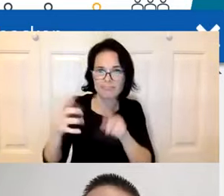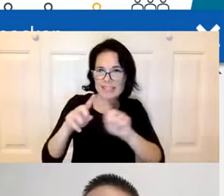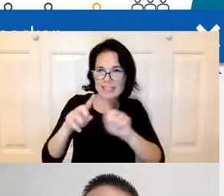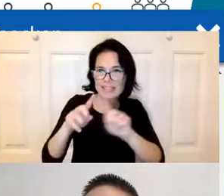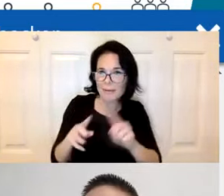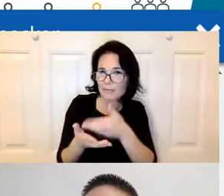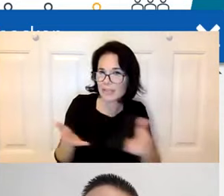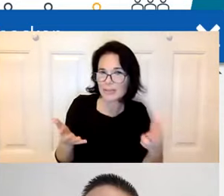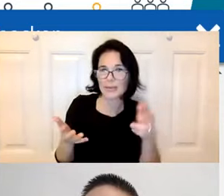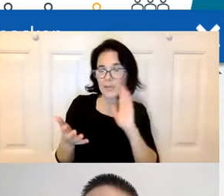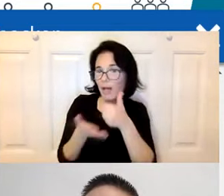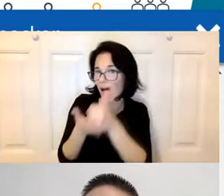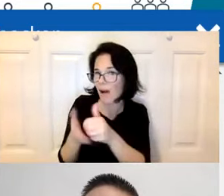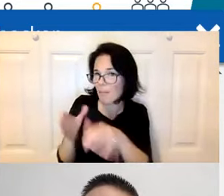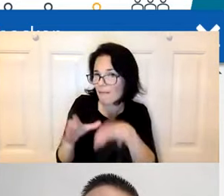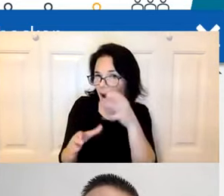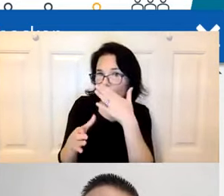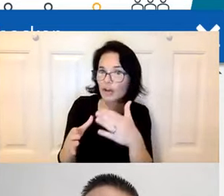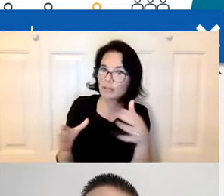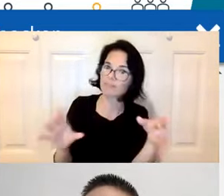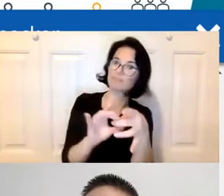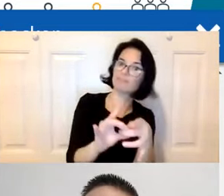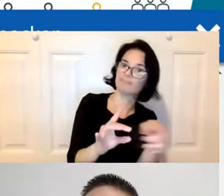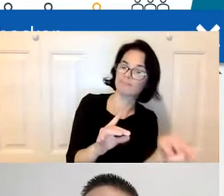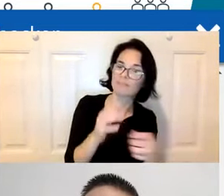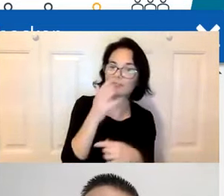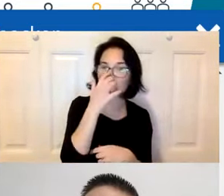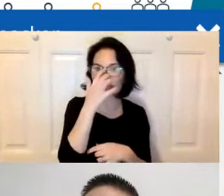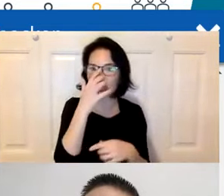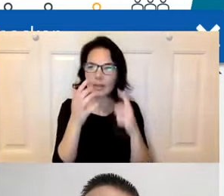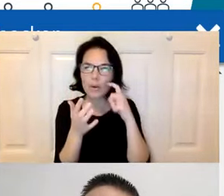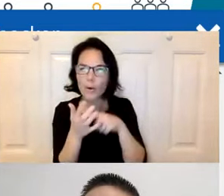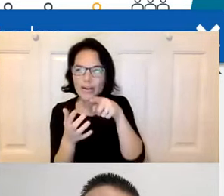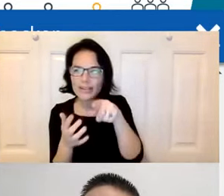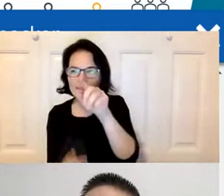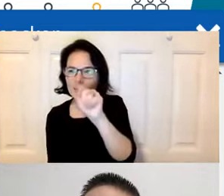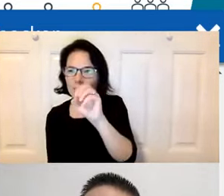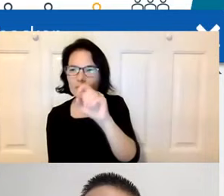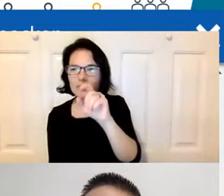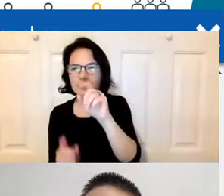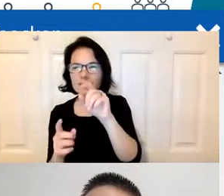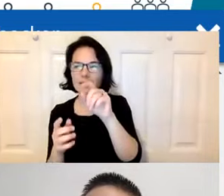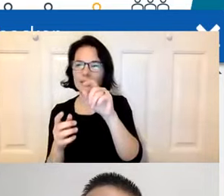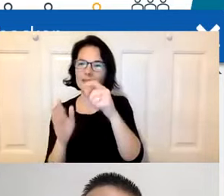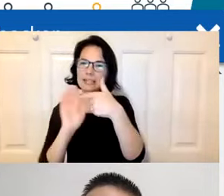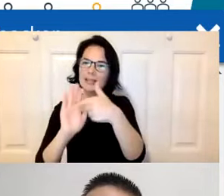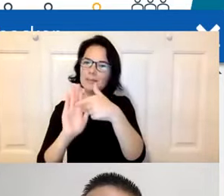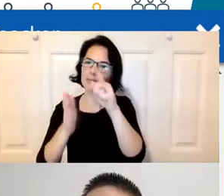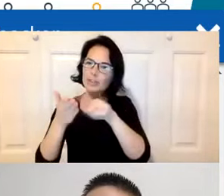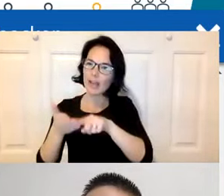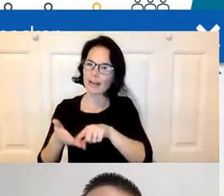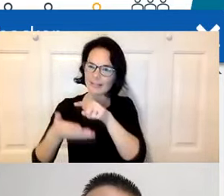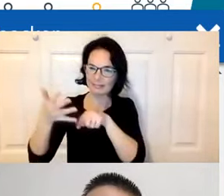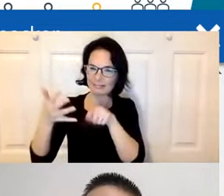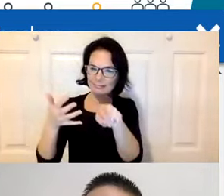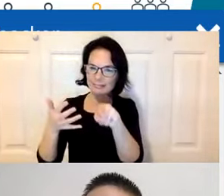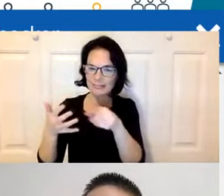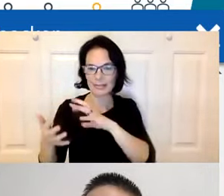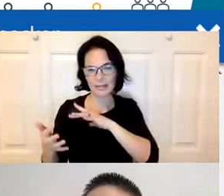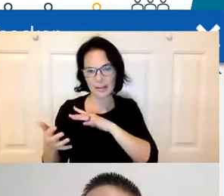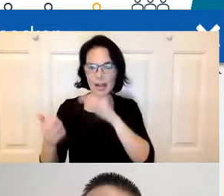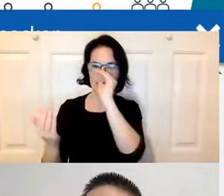just a few more weeks or maybe months while the vaccines start rolling out, so that